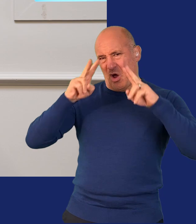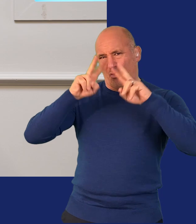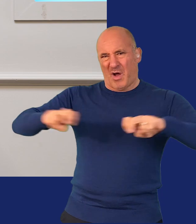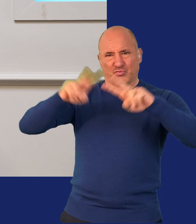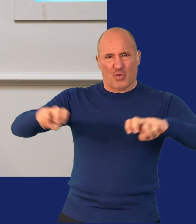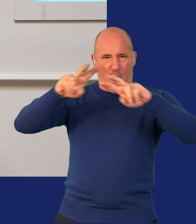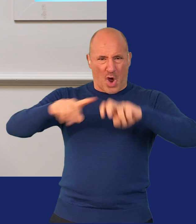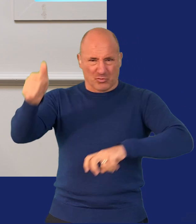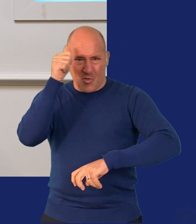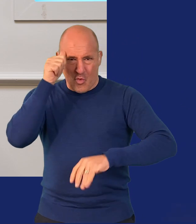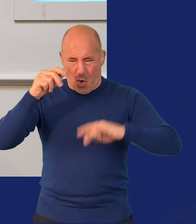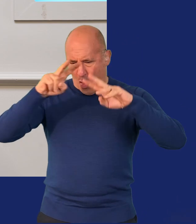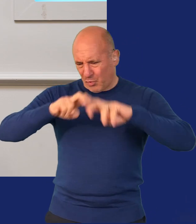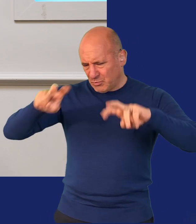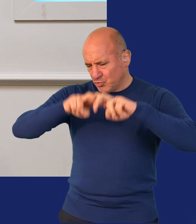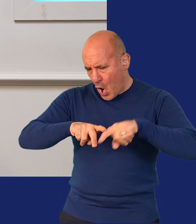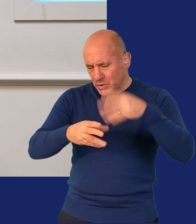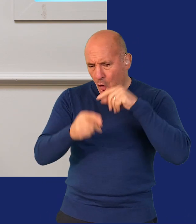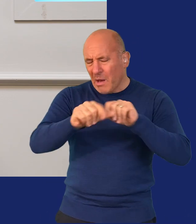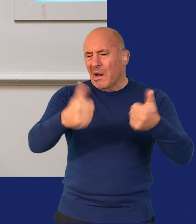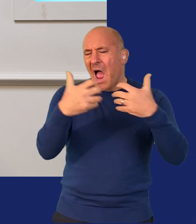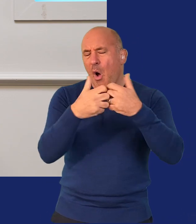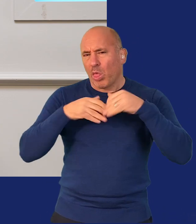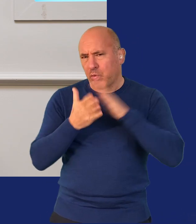learning effective, but it's limited and it's really hard to generalise.